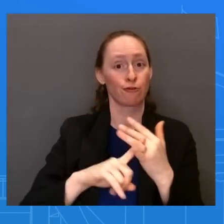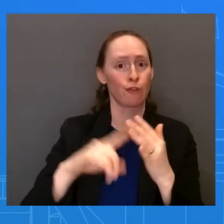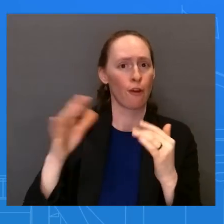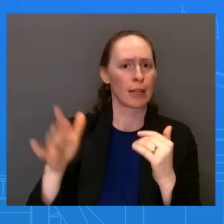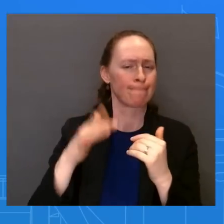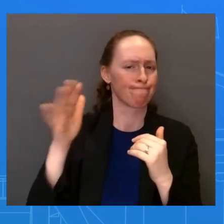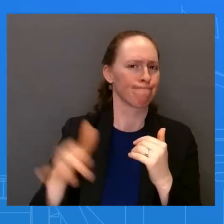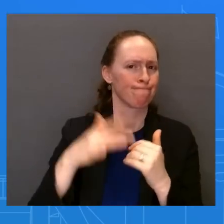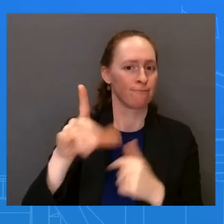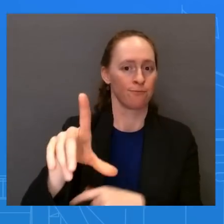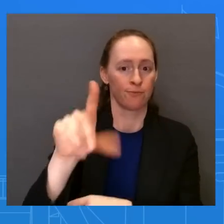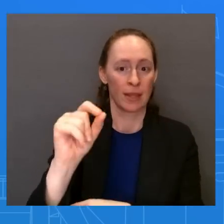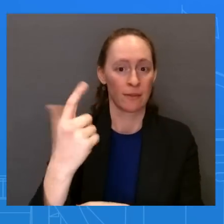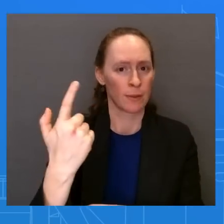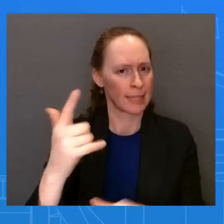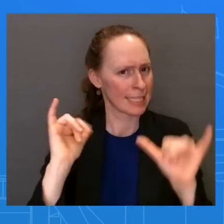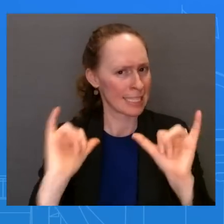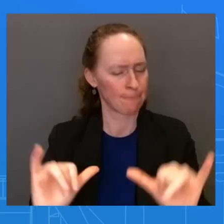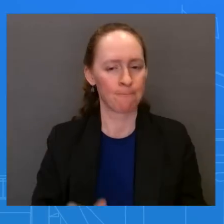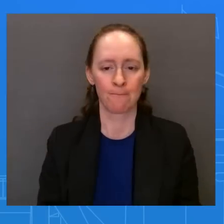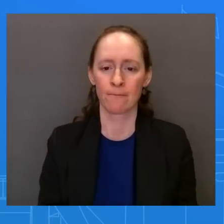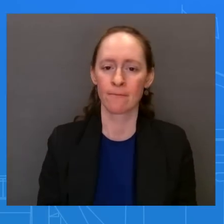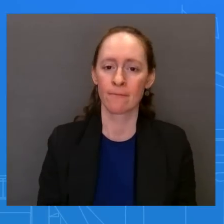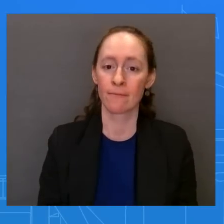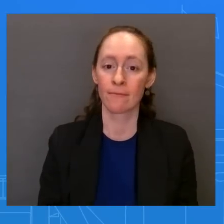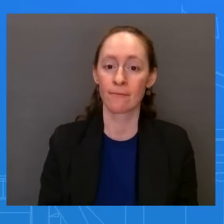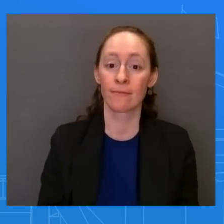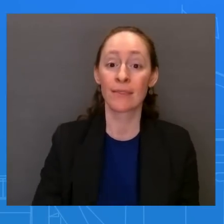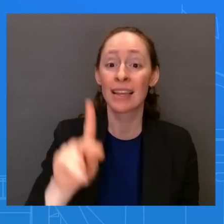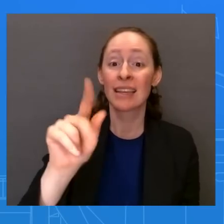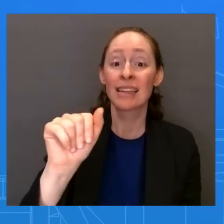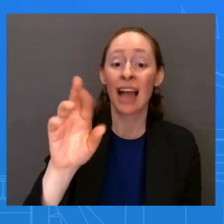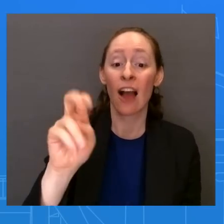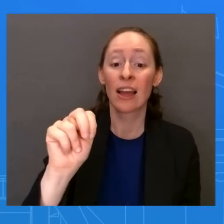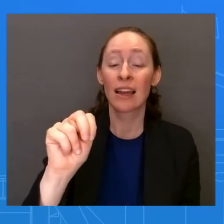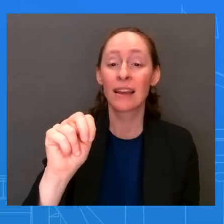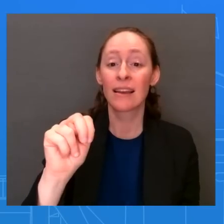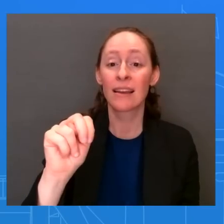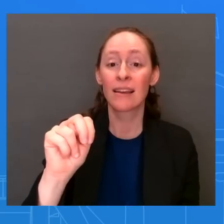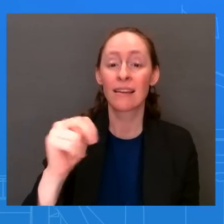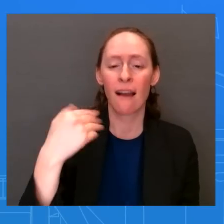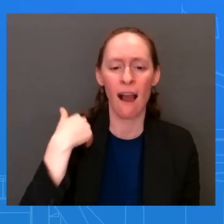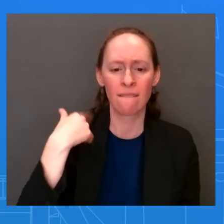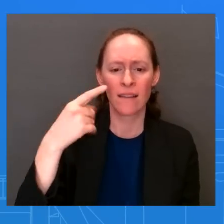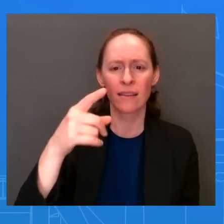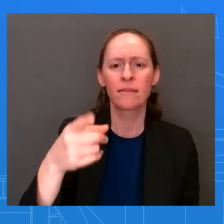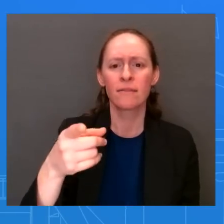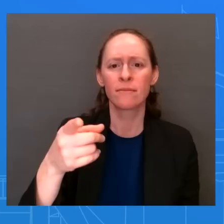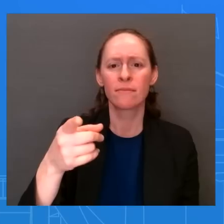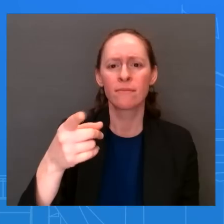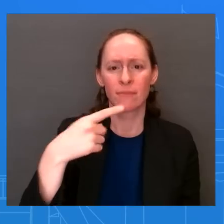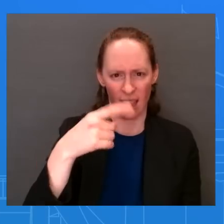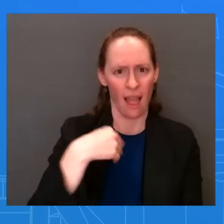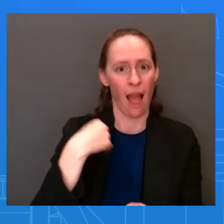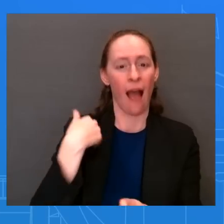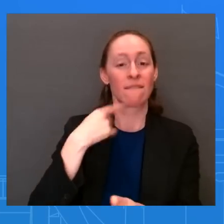Go ahead, Karen. I actually have an answer for you on the question you asked me yesterday. The Press: I was going to ask you again. So I would just say -- Ms. Jean-Pierre: Because I said --